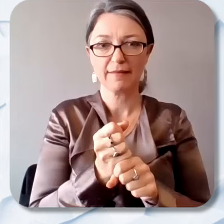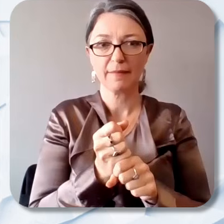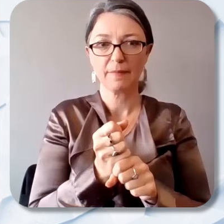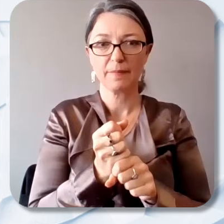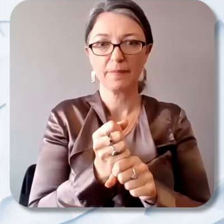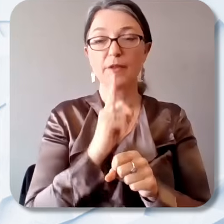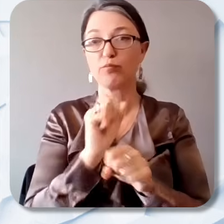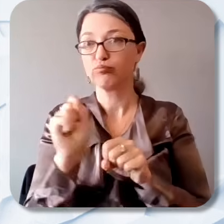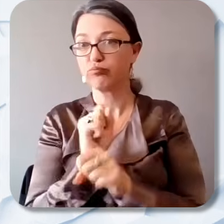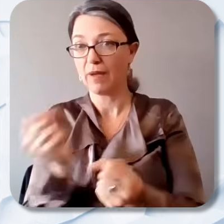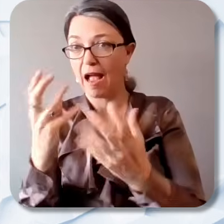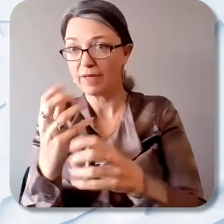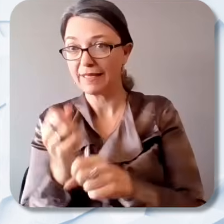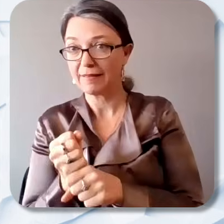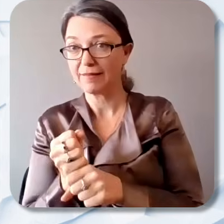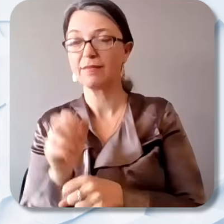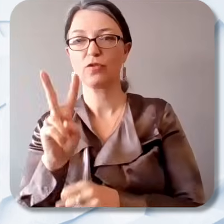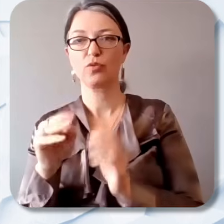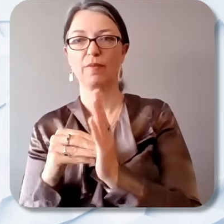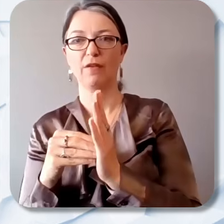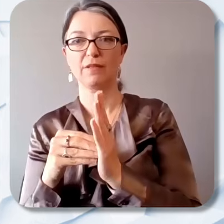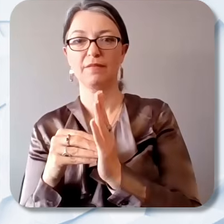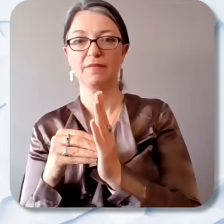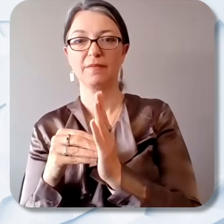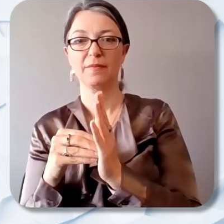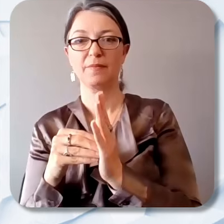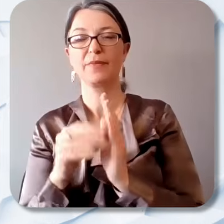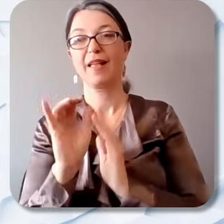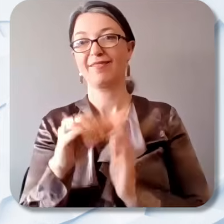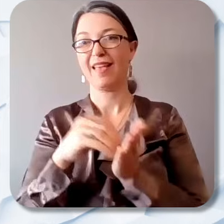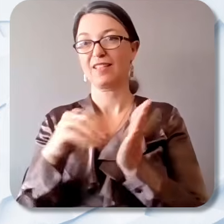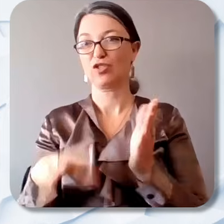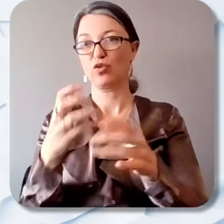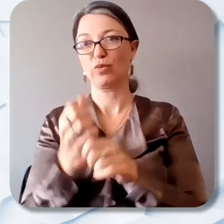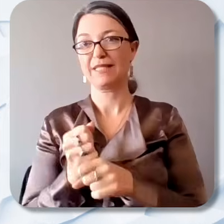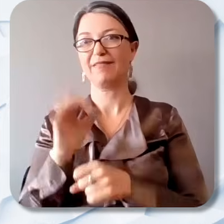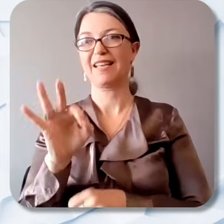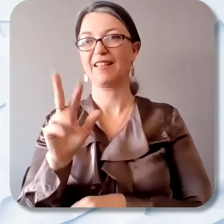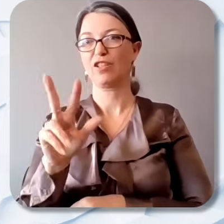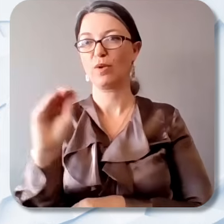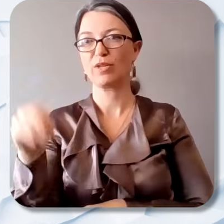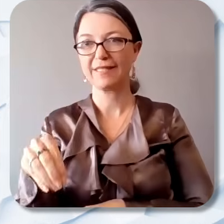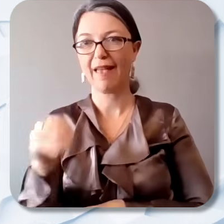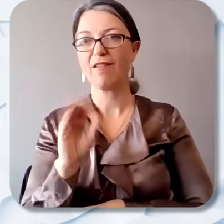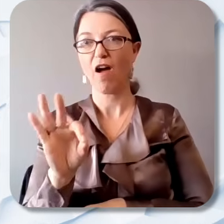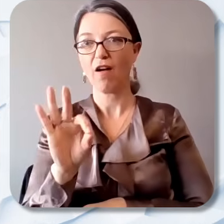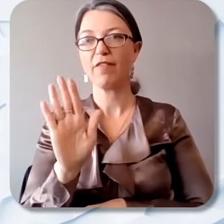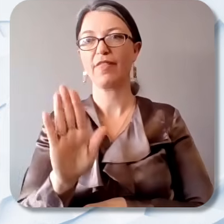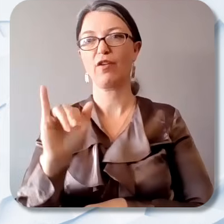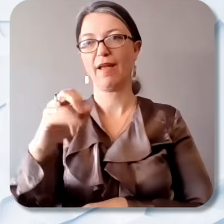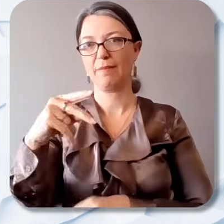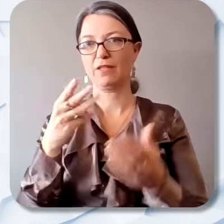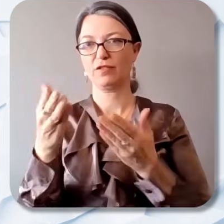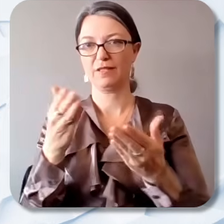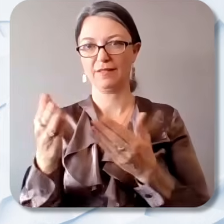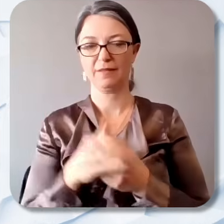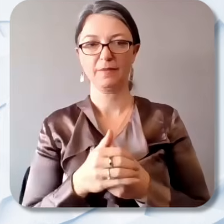and they only received 2,000, so that student received 93, and so you would say they are